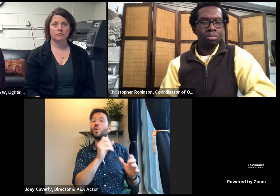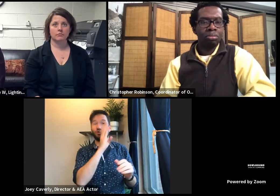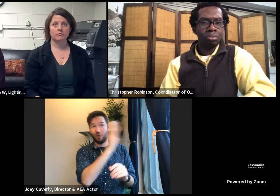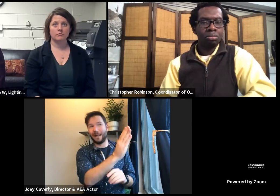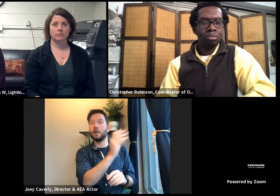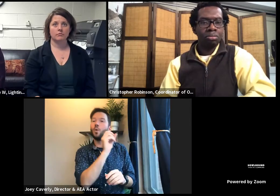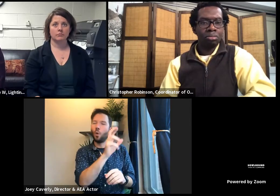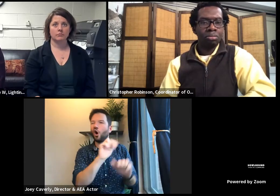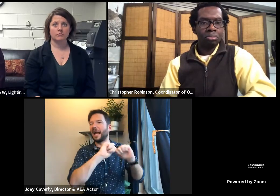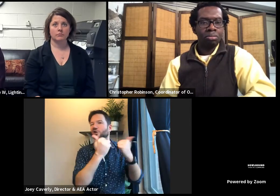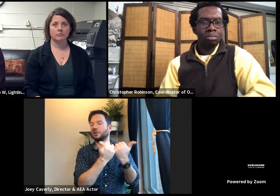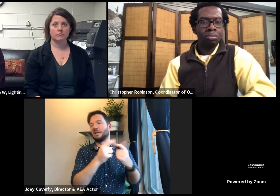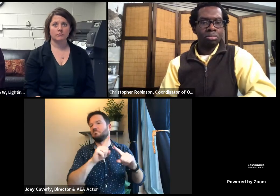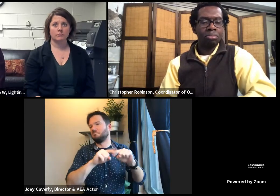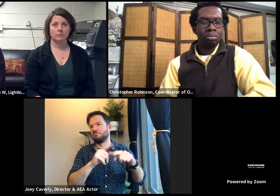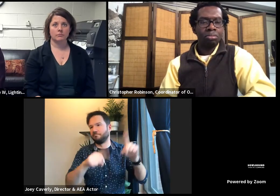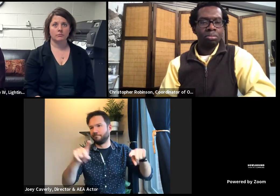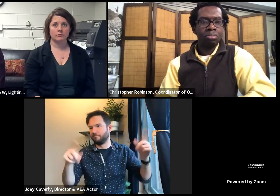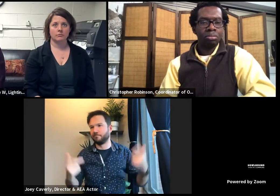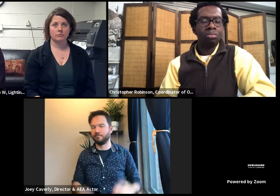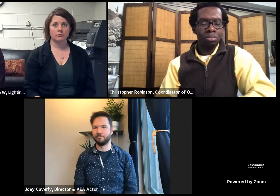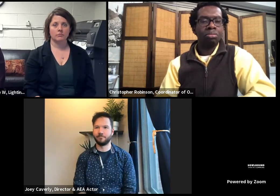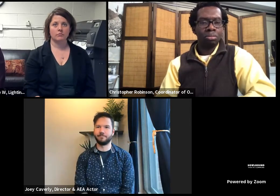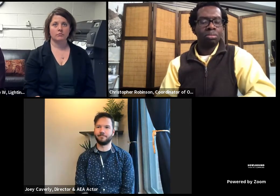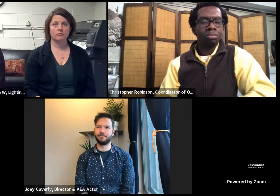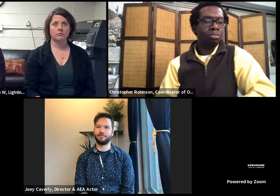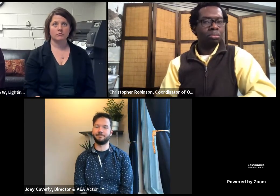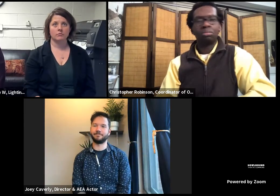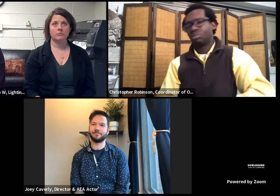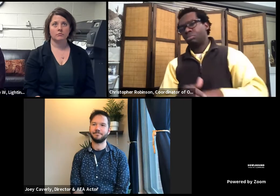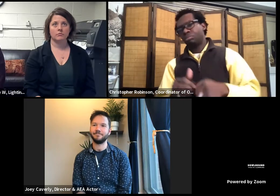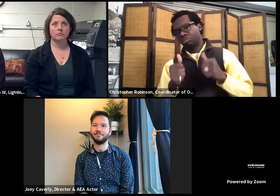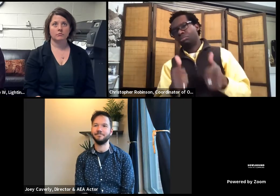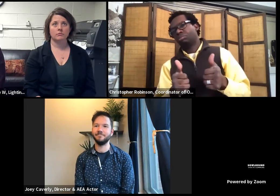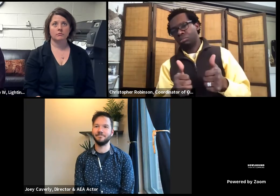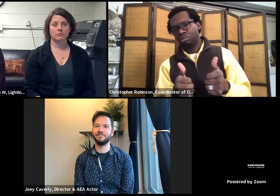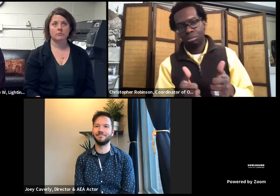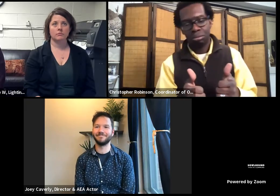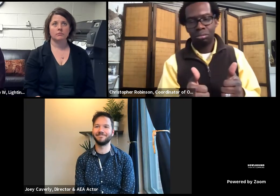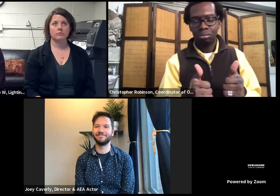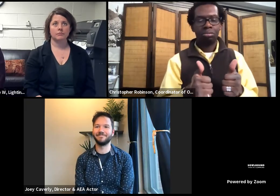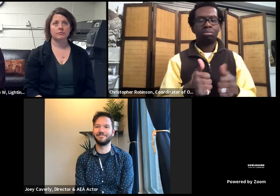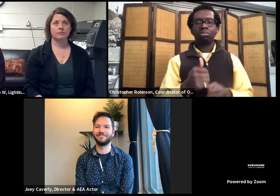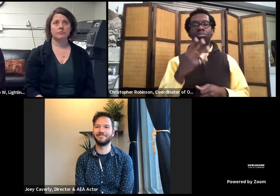then go ahead and have a contract with either a direct-to-hire interpreter or with an agency.